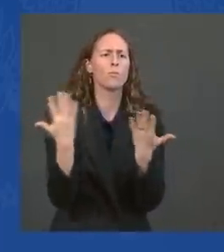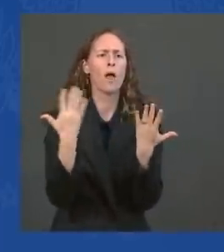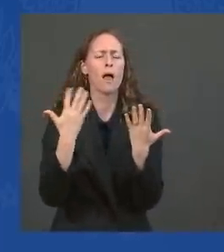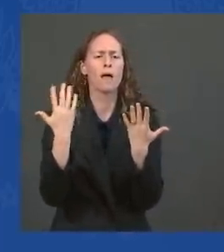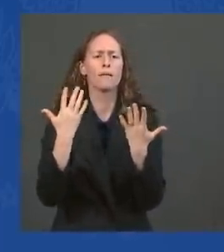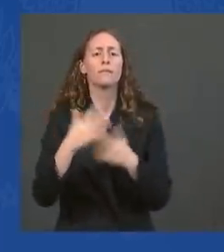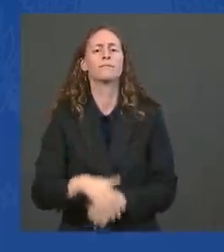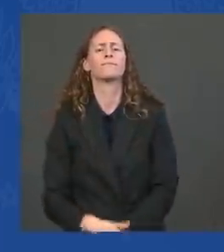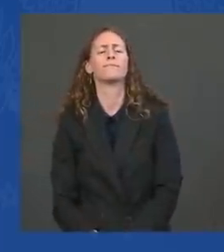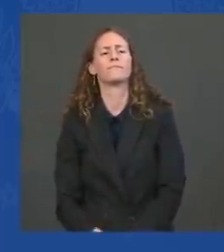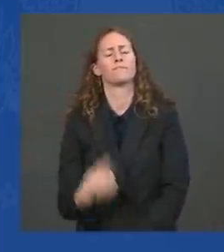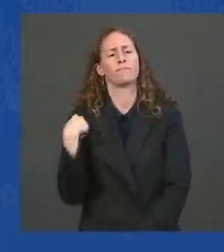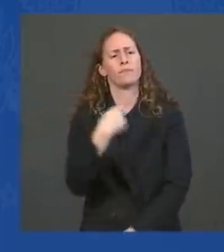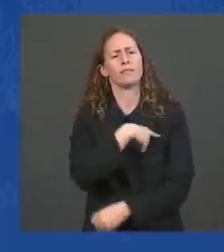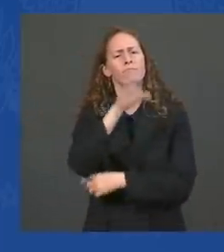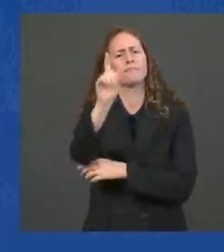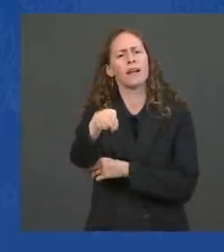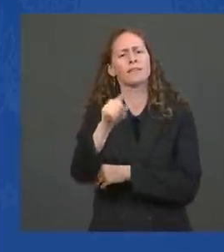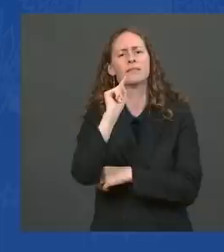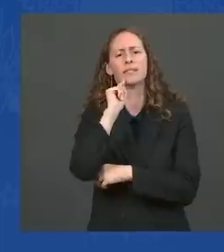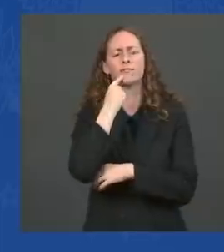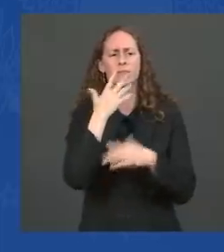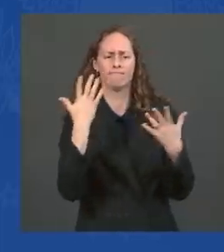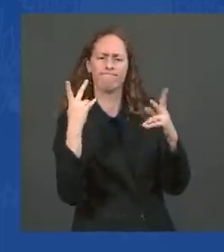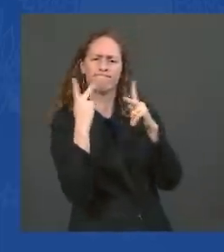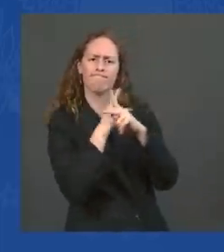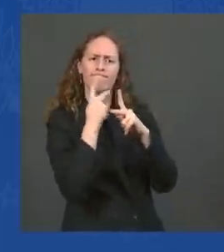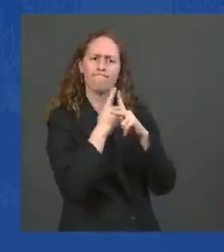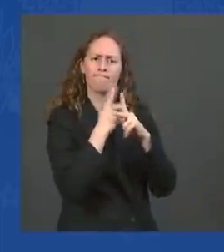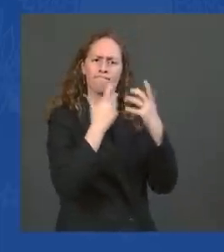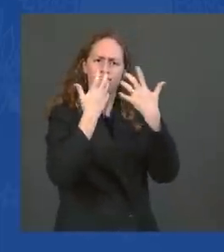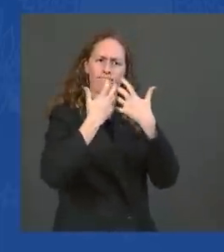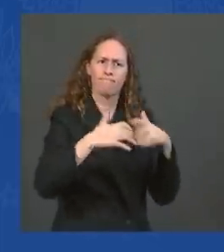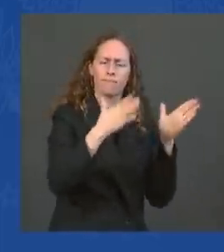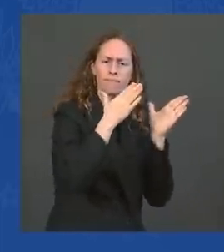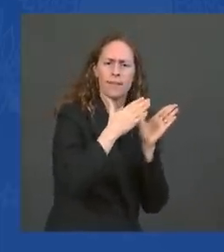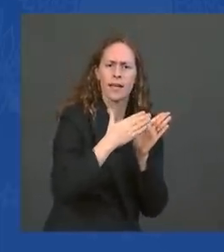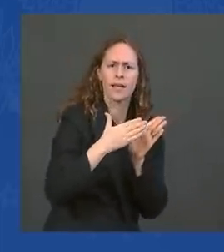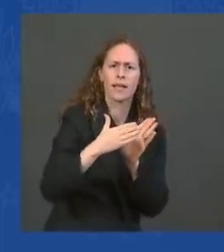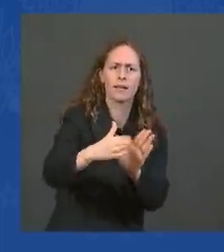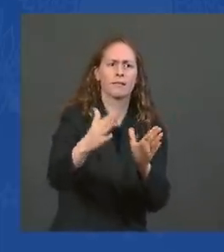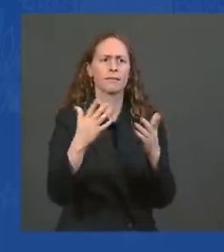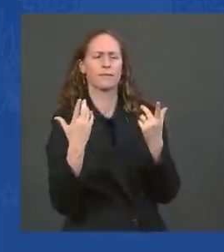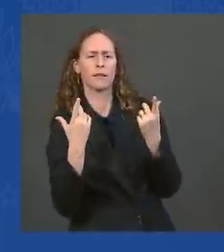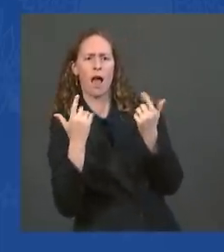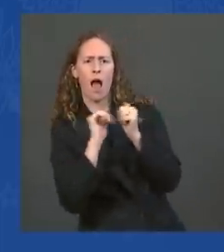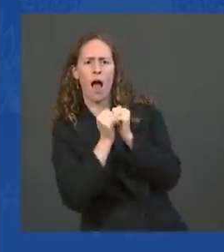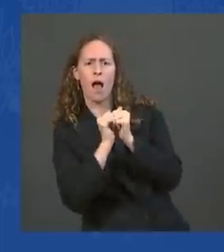of what we need to do to exercise our nuclear stewardship responsibilities here in Australia.